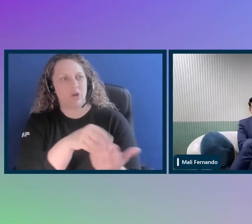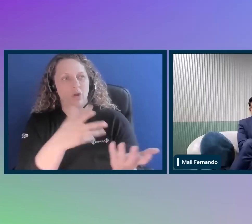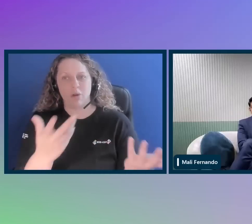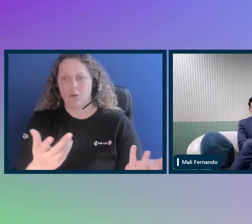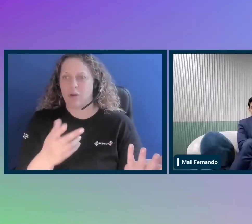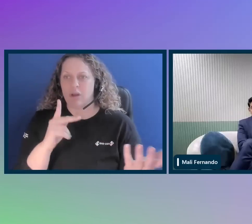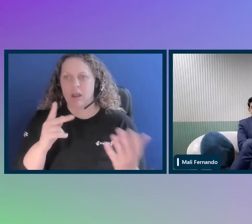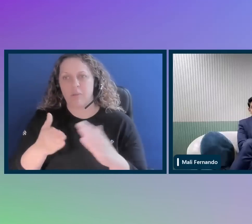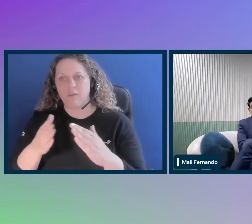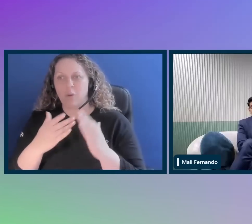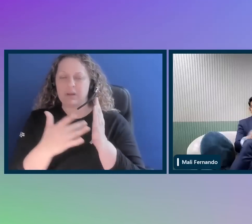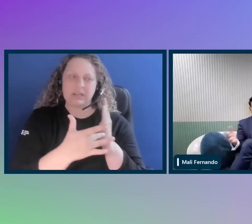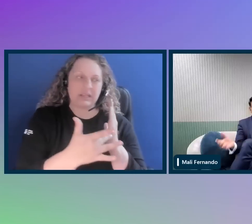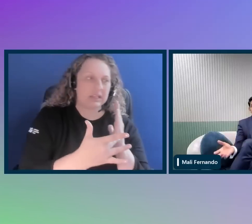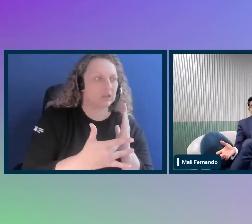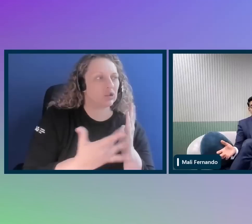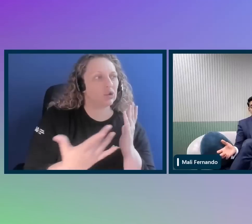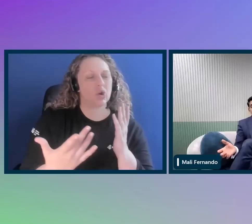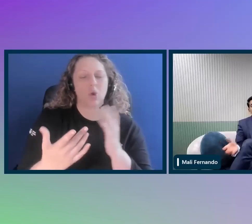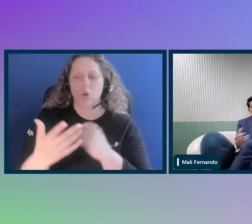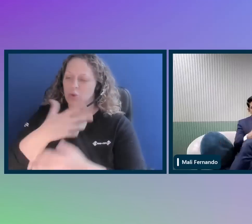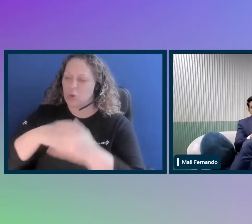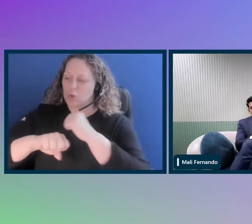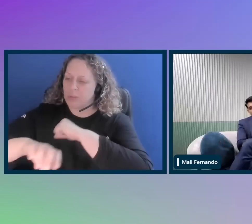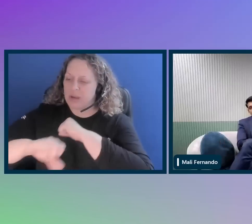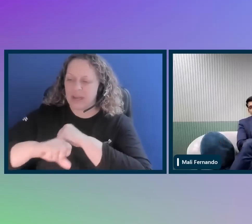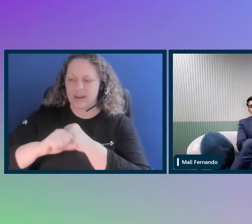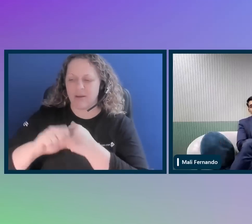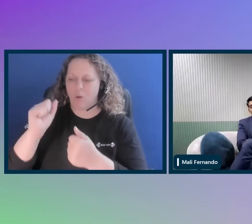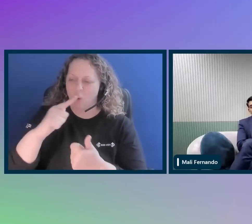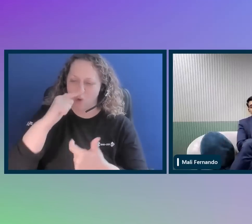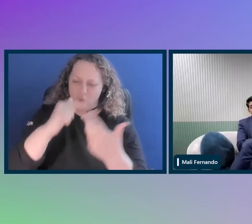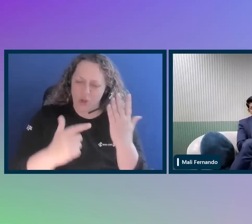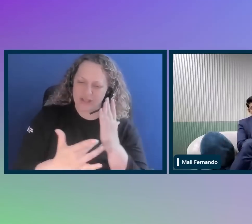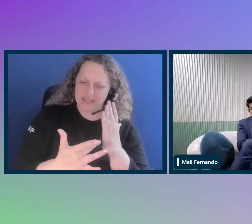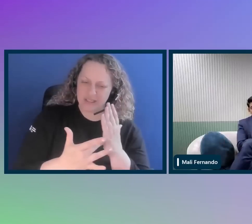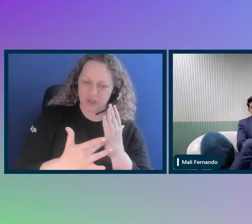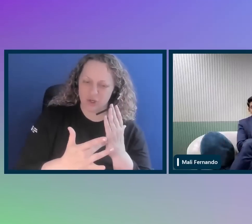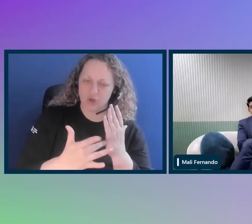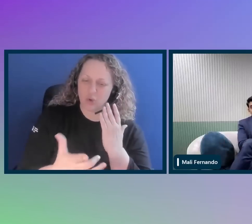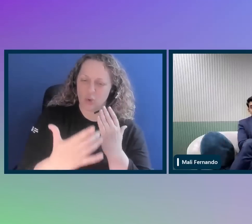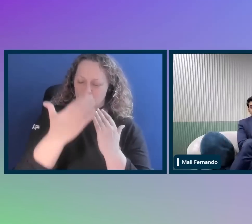in digital form, a social media post, you understand what it is you need to do